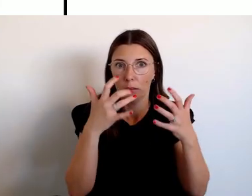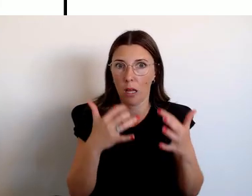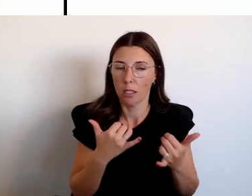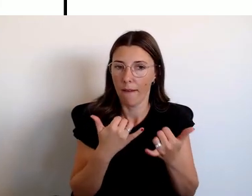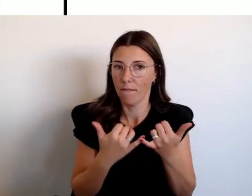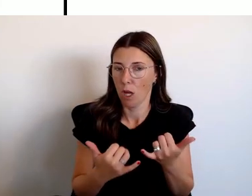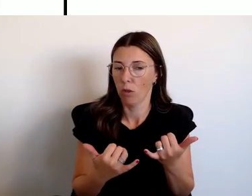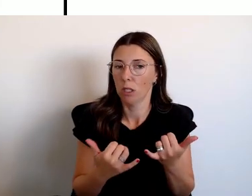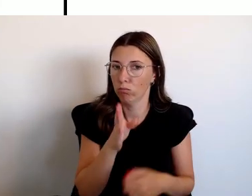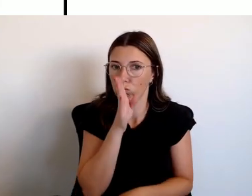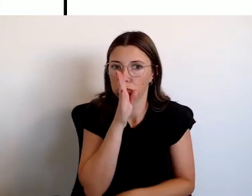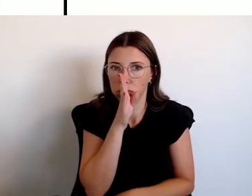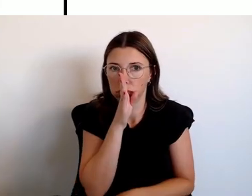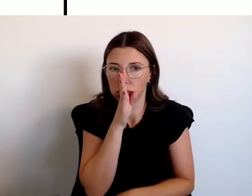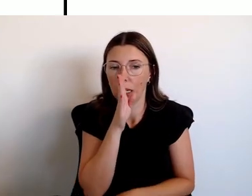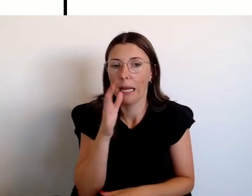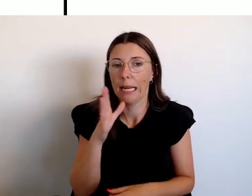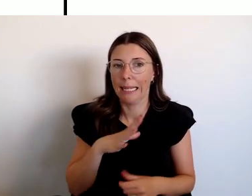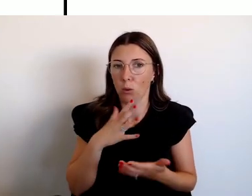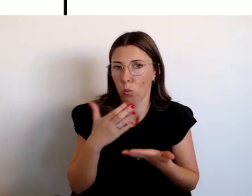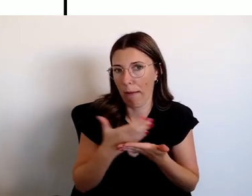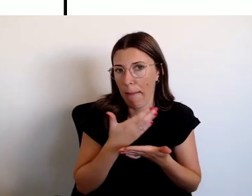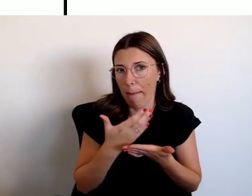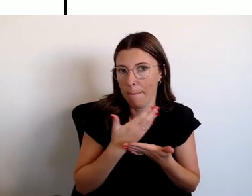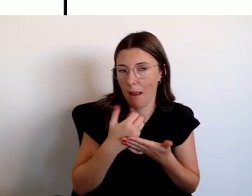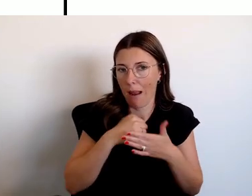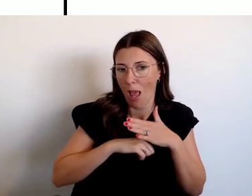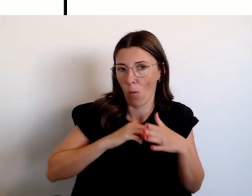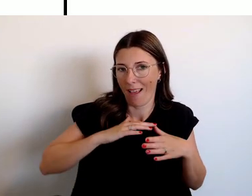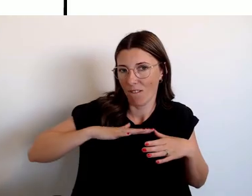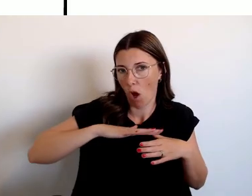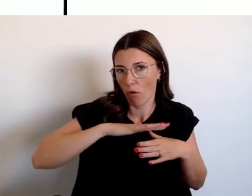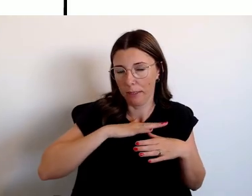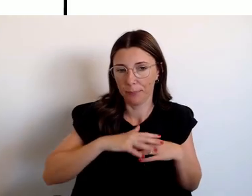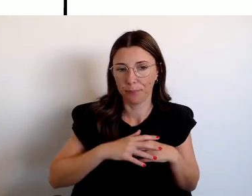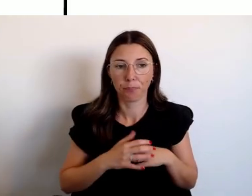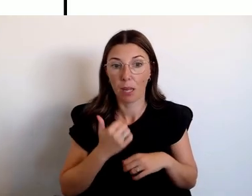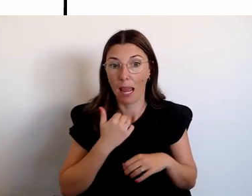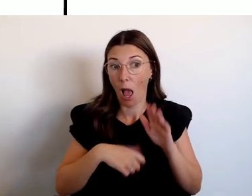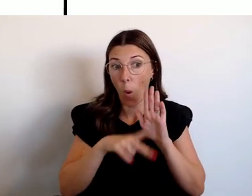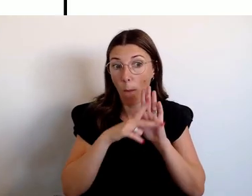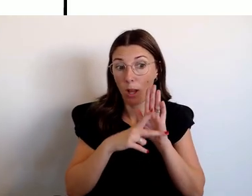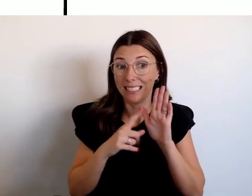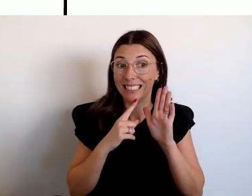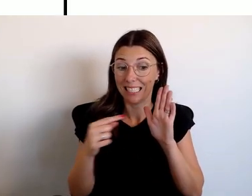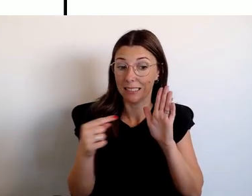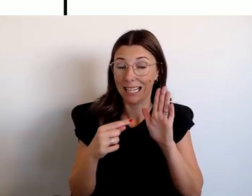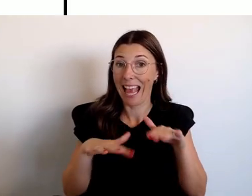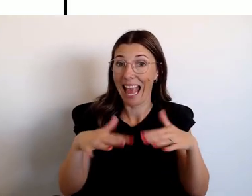sensitive and needs to be kept within our environment. So, in our policy, it states that any interaction with